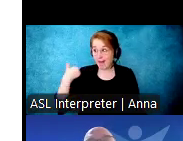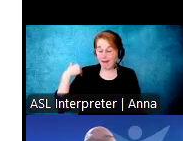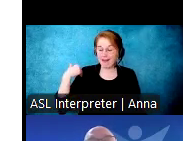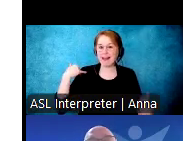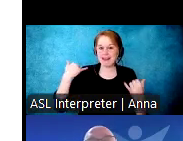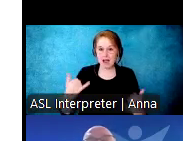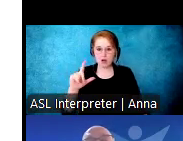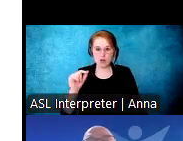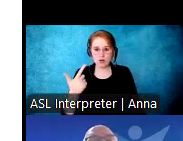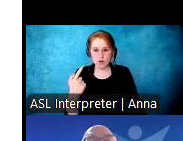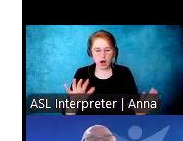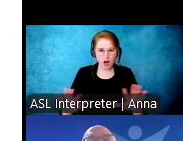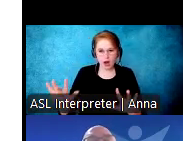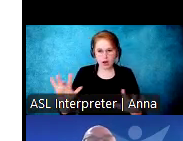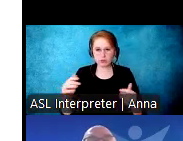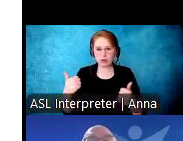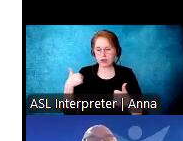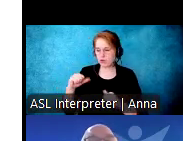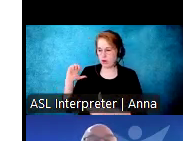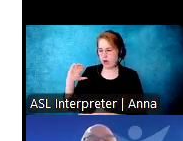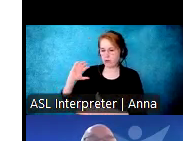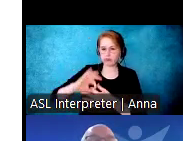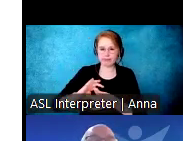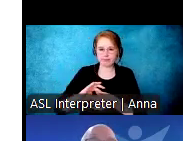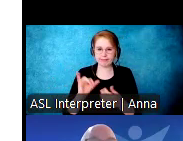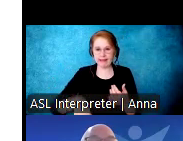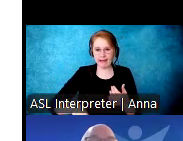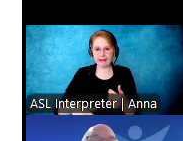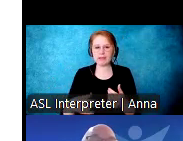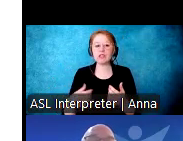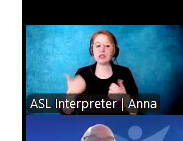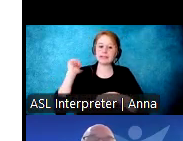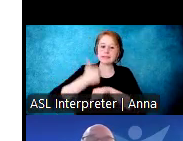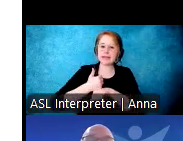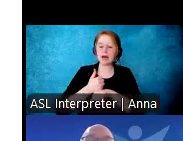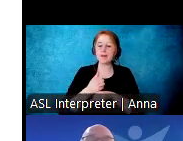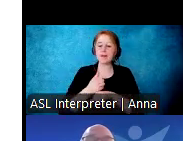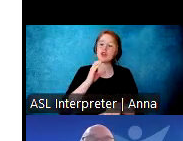that we created with a new certified direct care professional program.